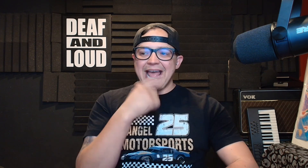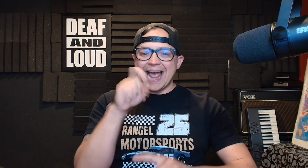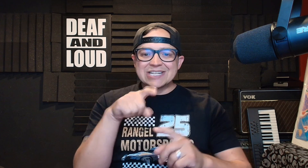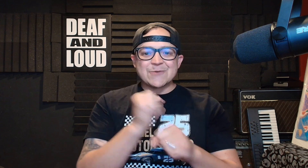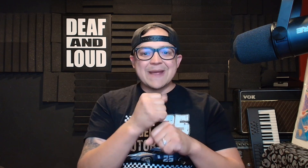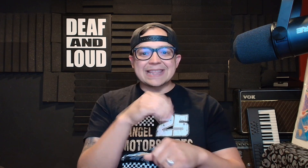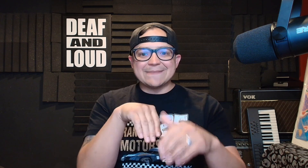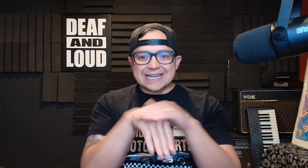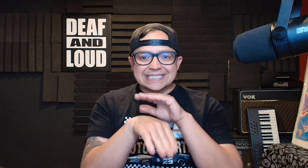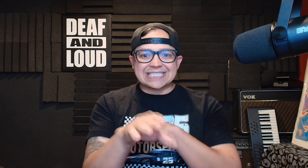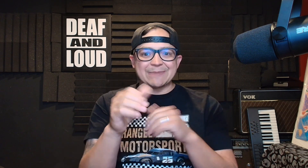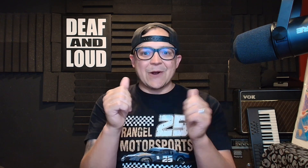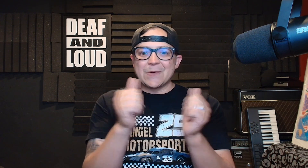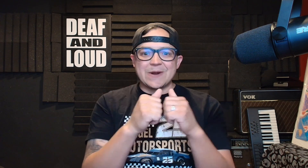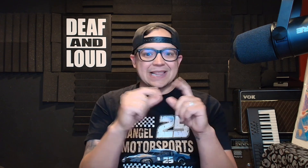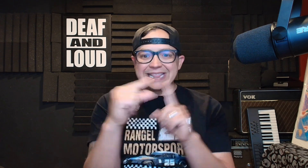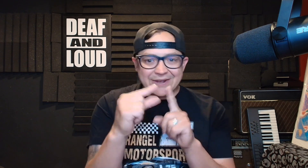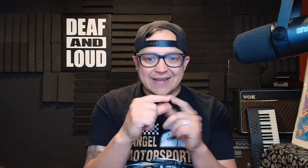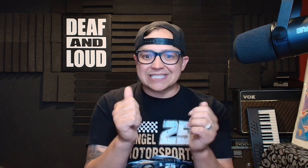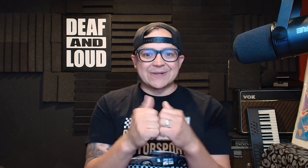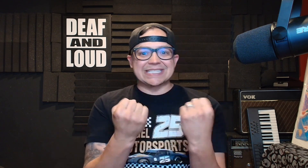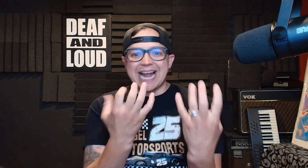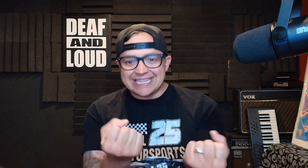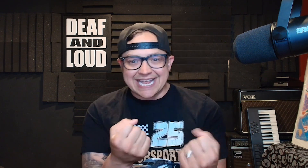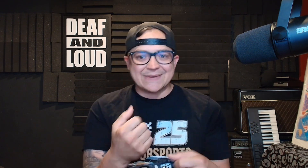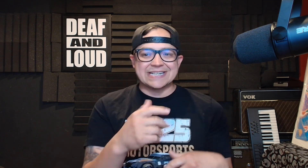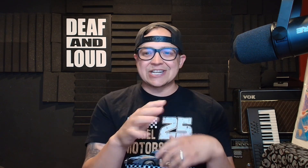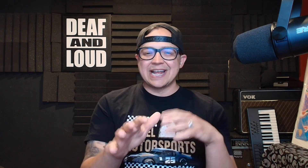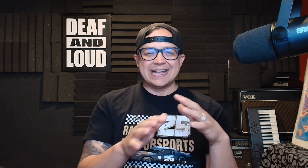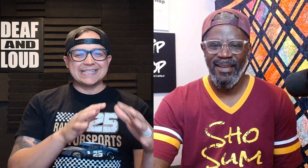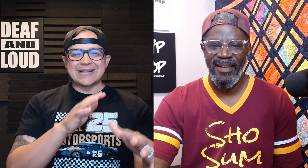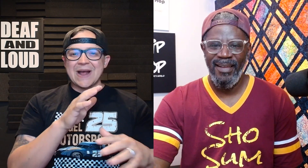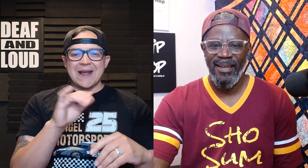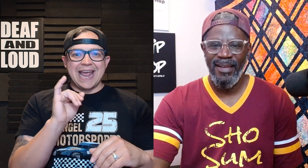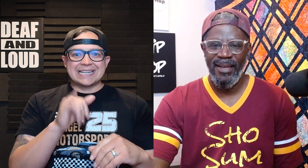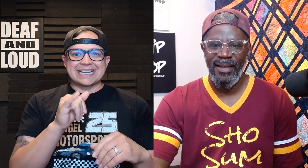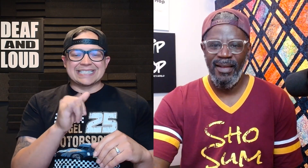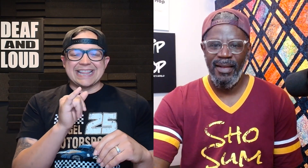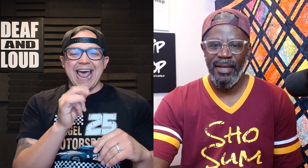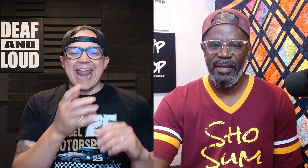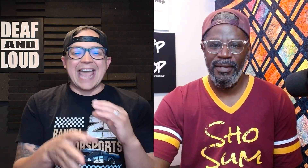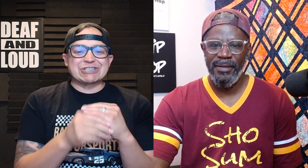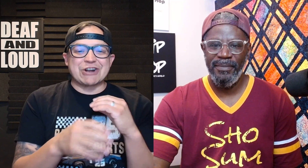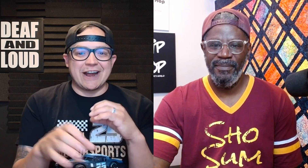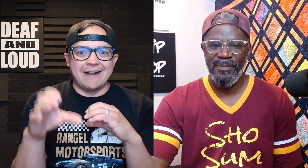I need to make them accessible with lyrics, with sign language. So it's that extra layer.